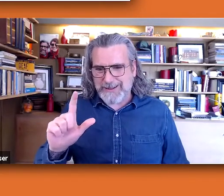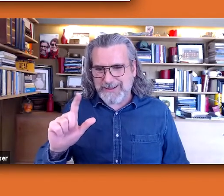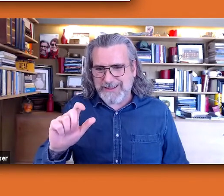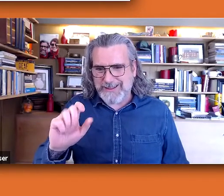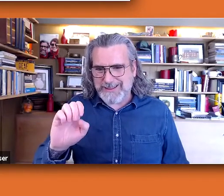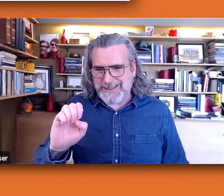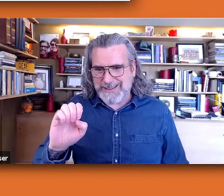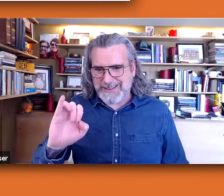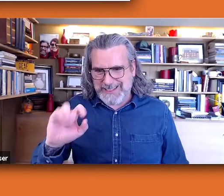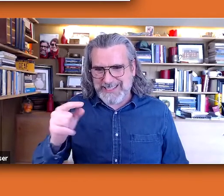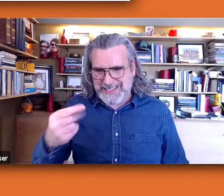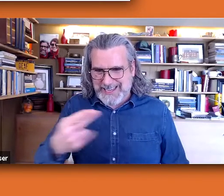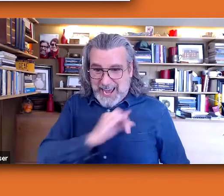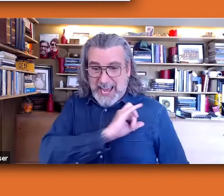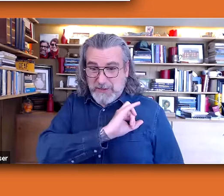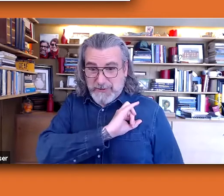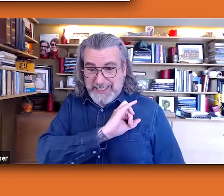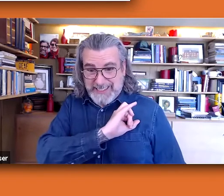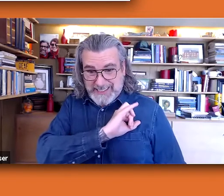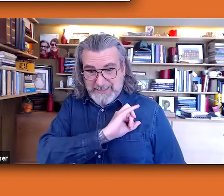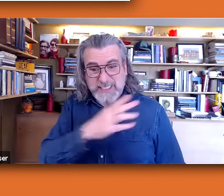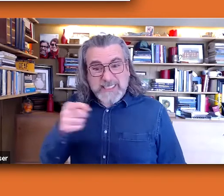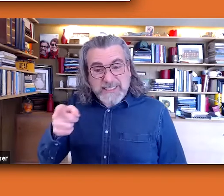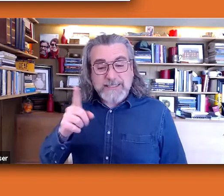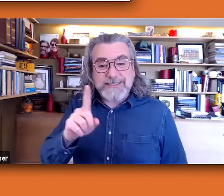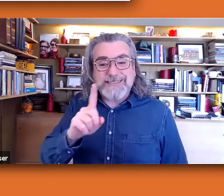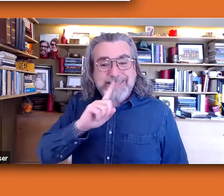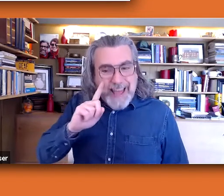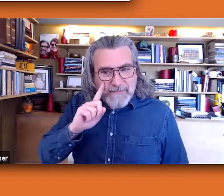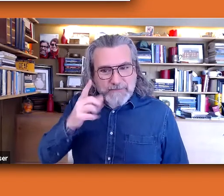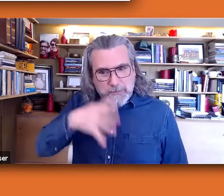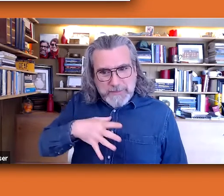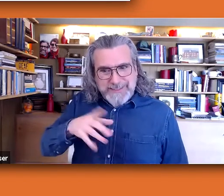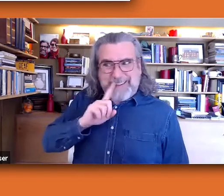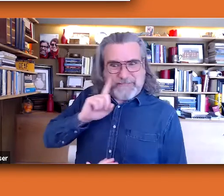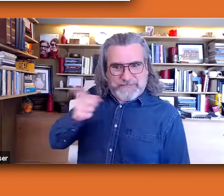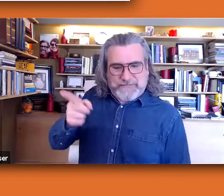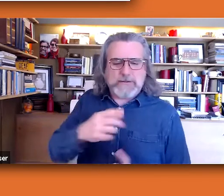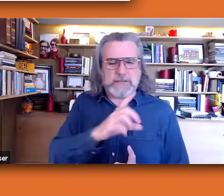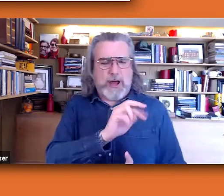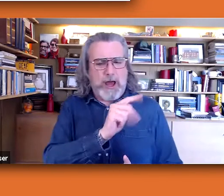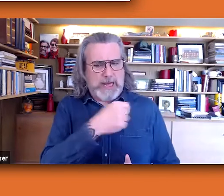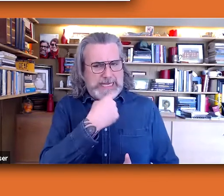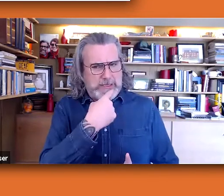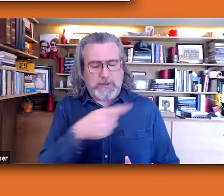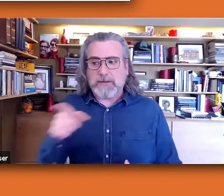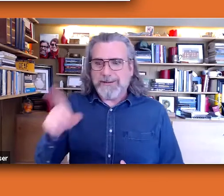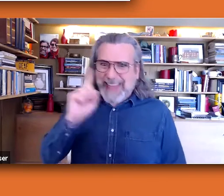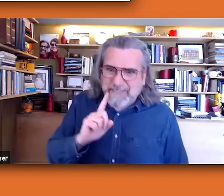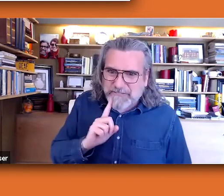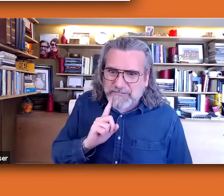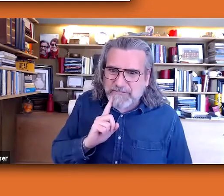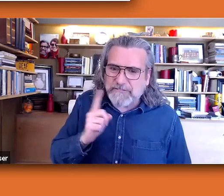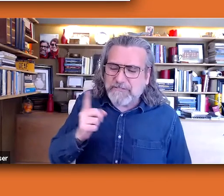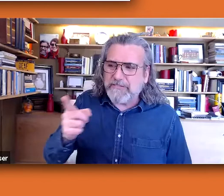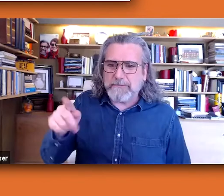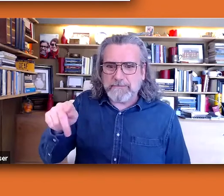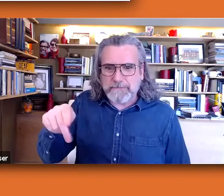And then I worked with Irene Leigh, who is a deaf woman. Donna was hearing. Irene is deaf,